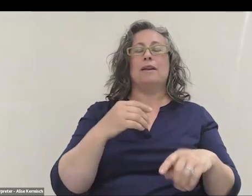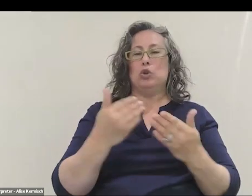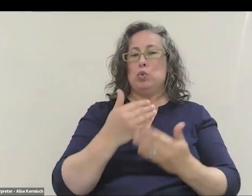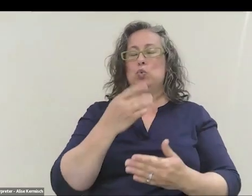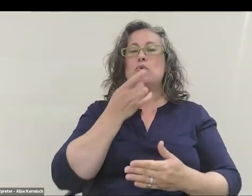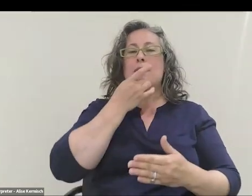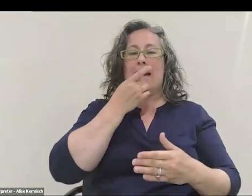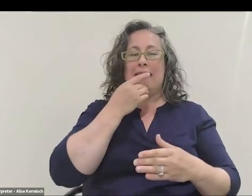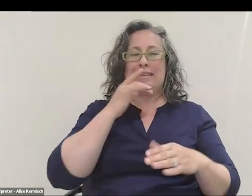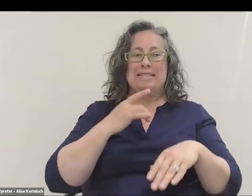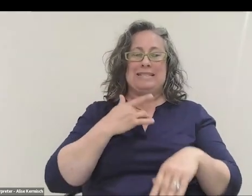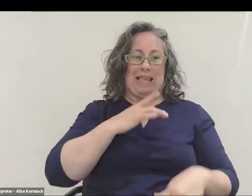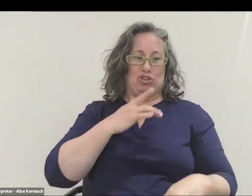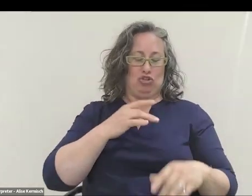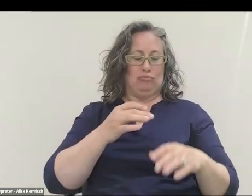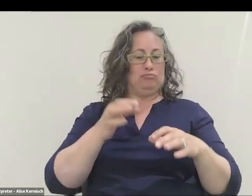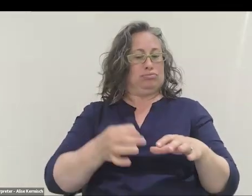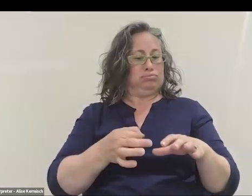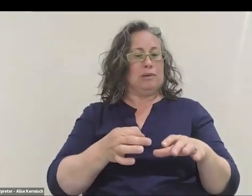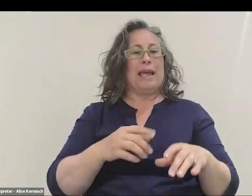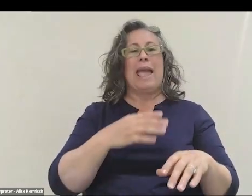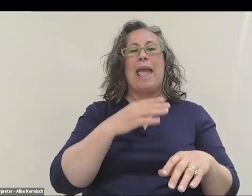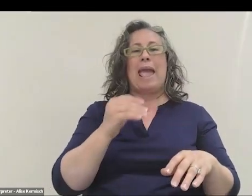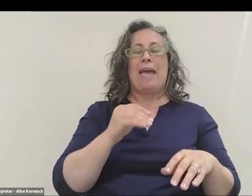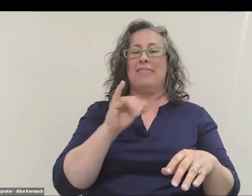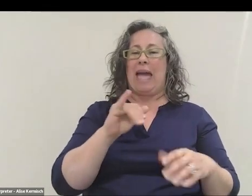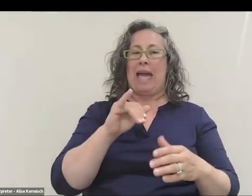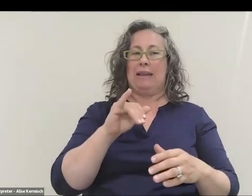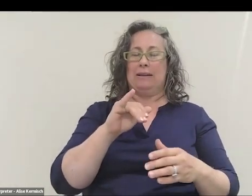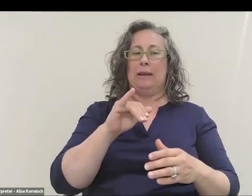The first prototype didn't have that MIDI synthesizer board.